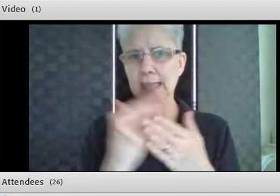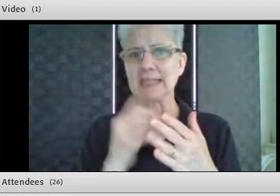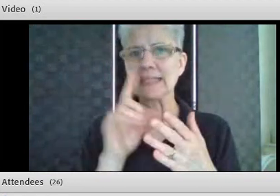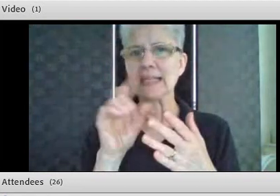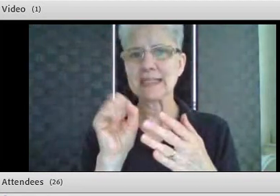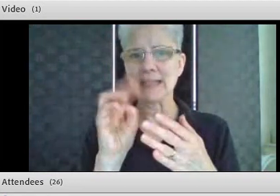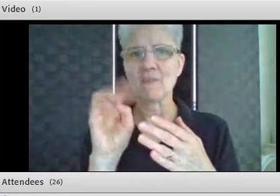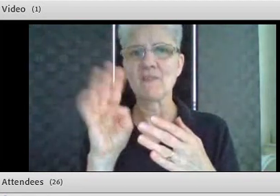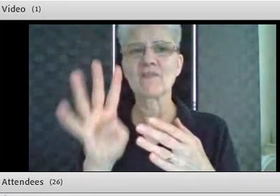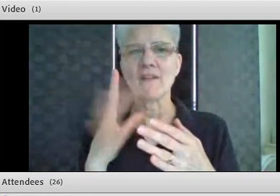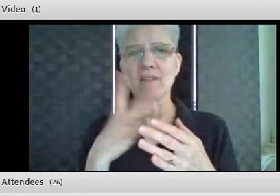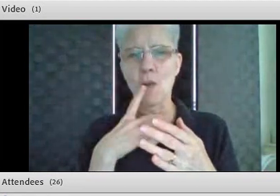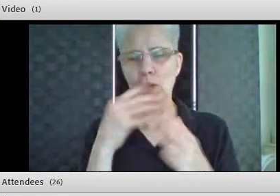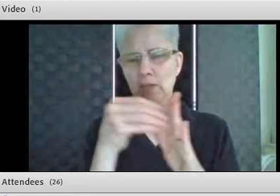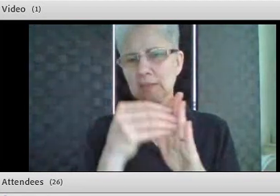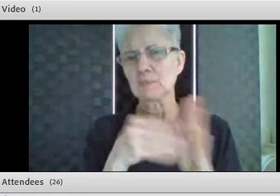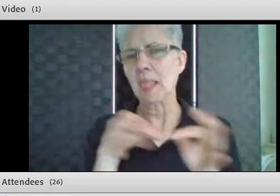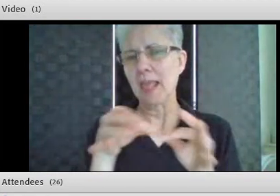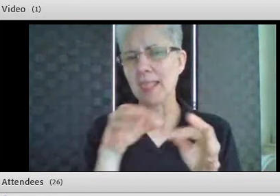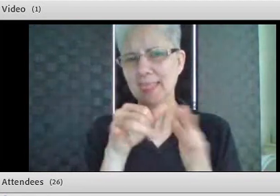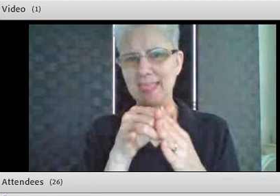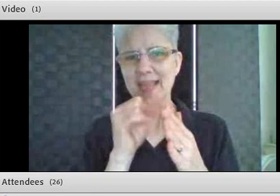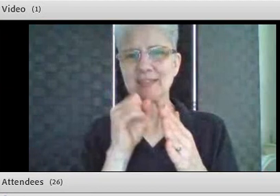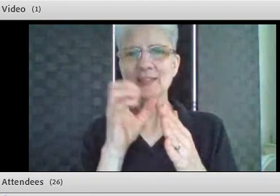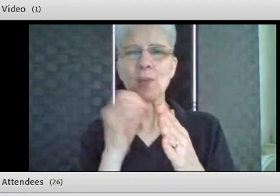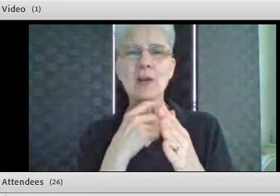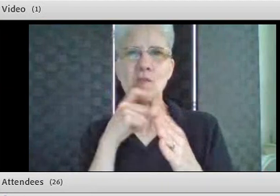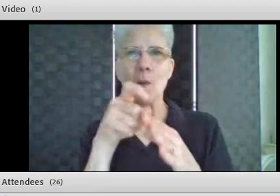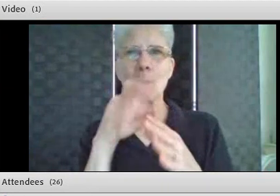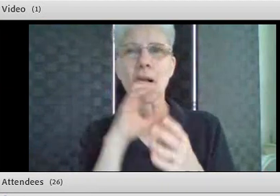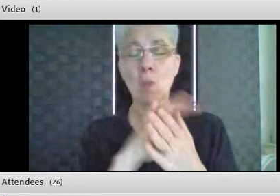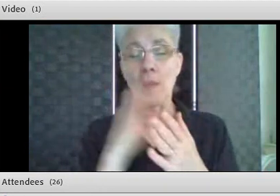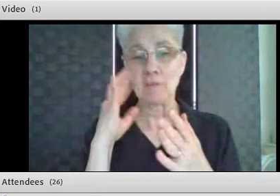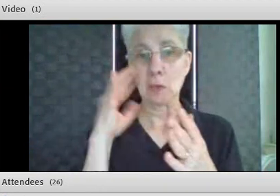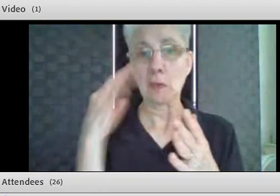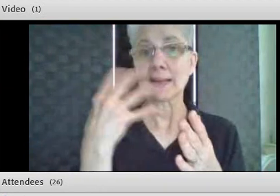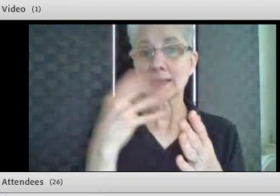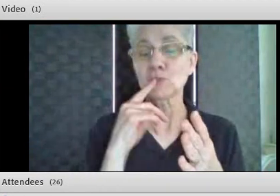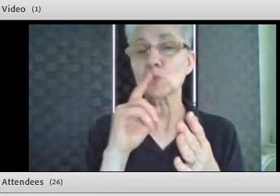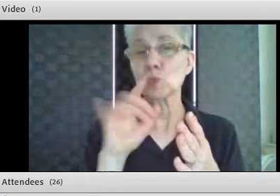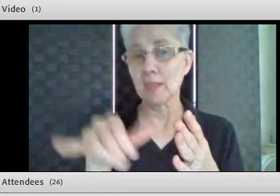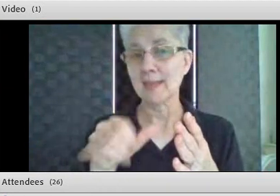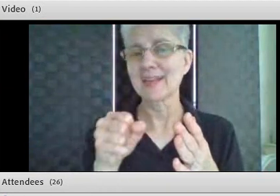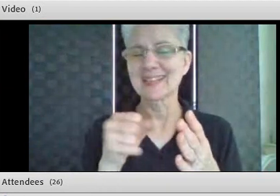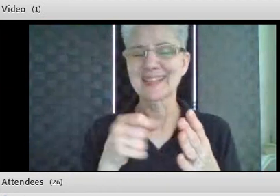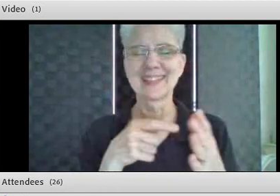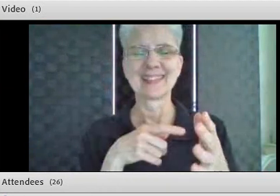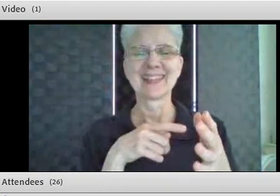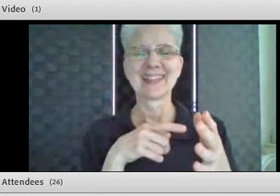because he's got something that I have also. Oh, I'm glad you like it. Thank you. Ryan: It is officially listed in the DSM-5.